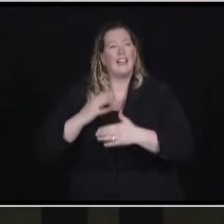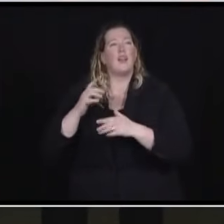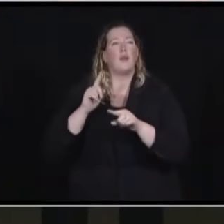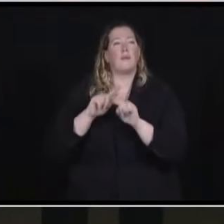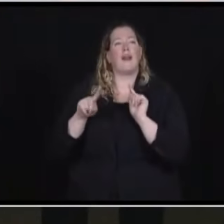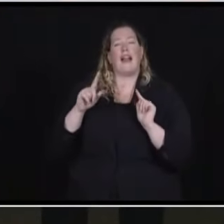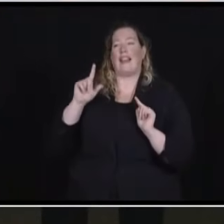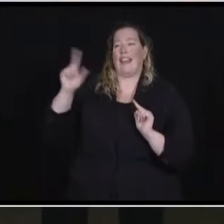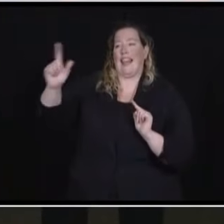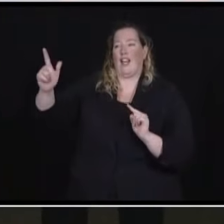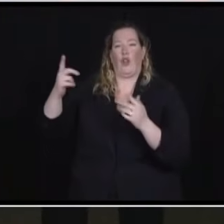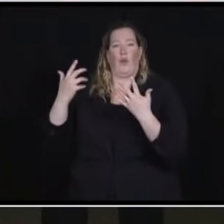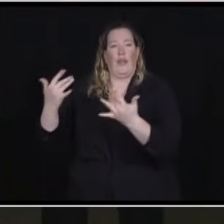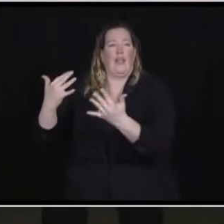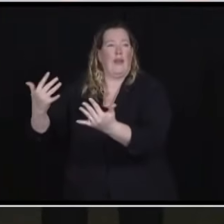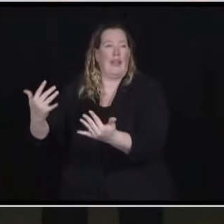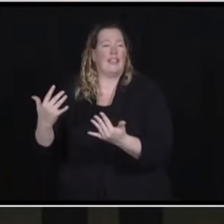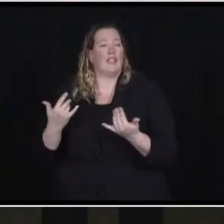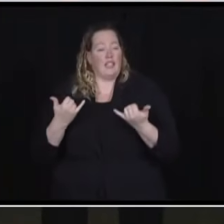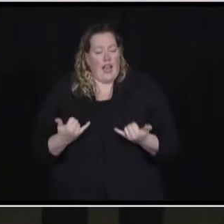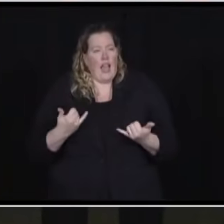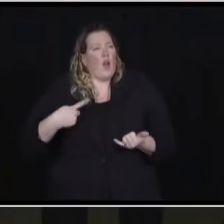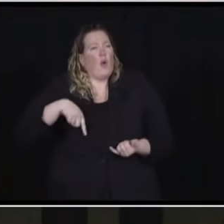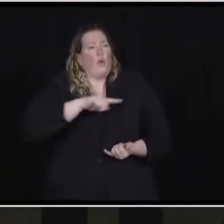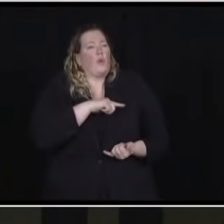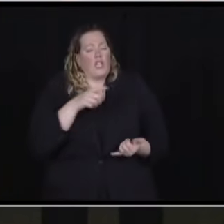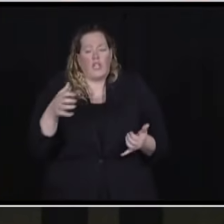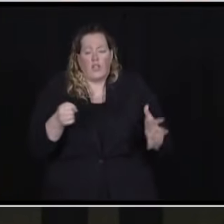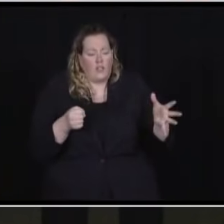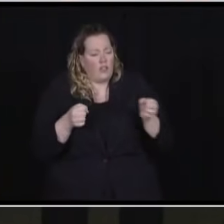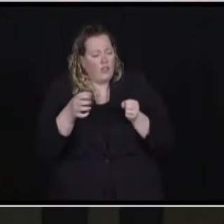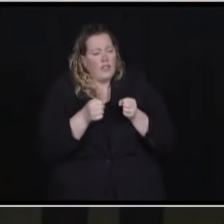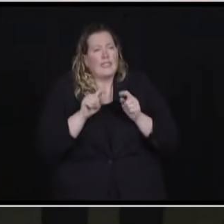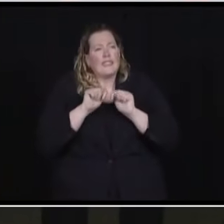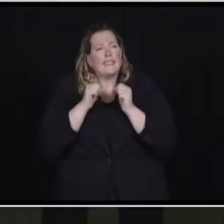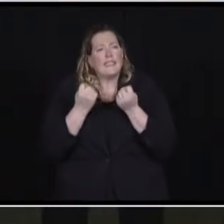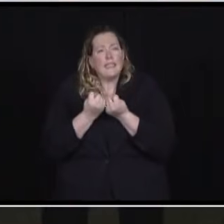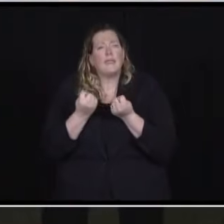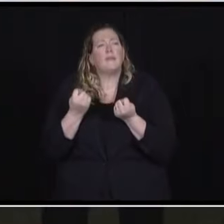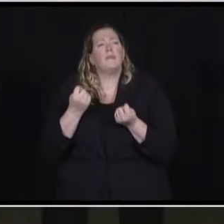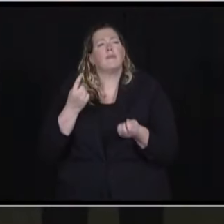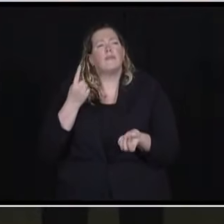public munication spokes on how we can ensure the people of Ontario are educated, understand and